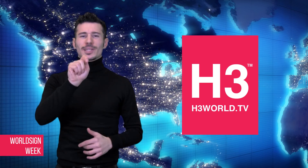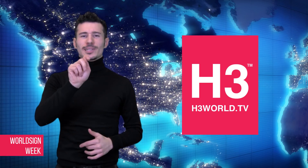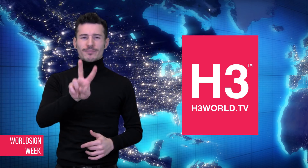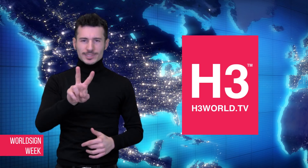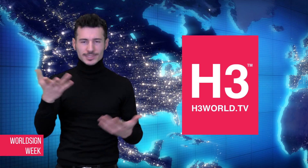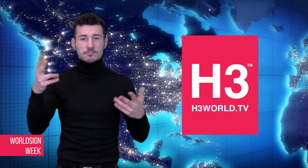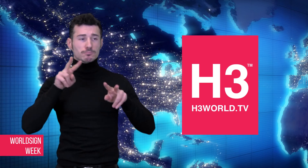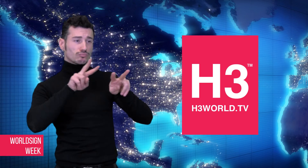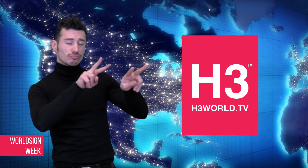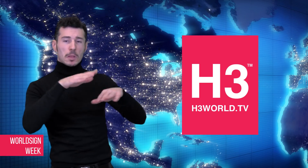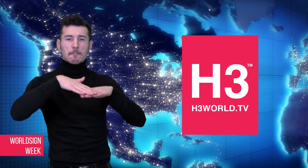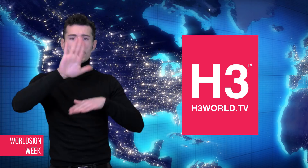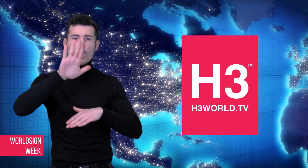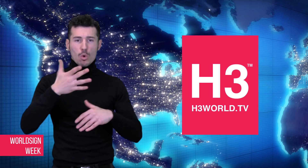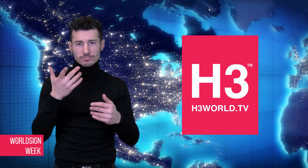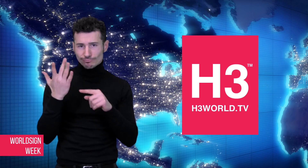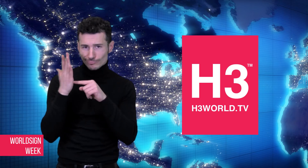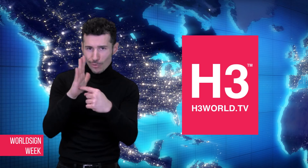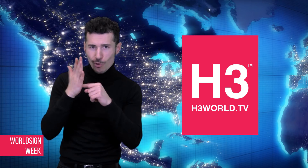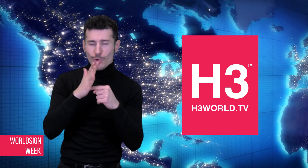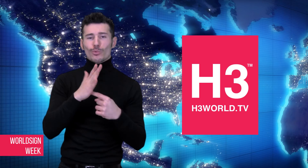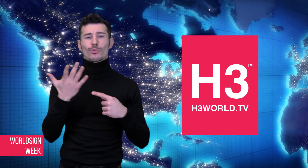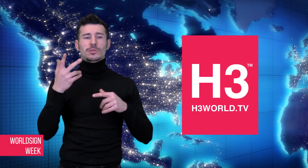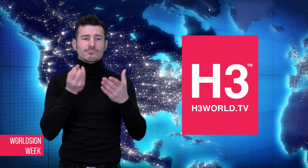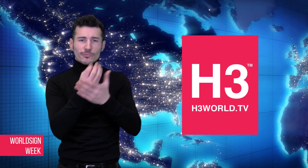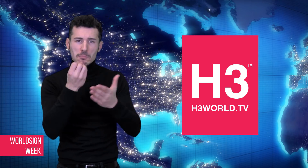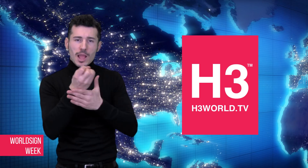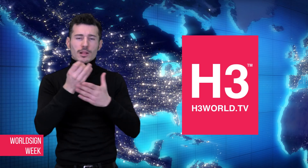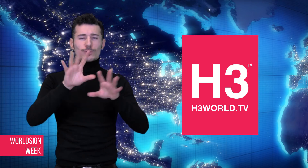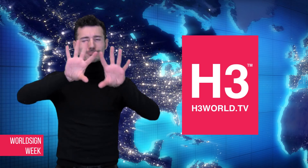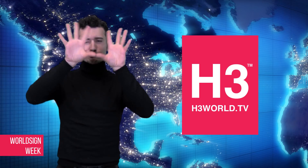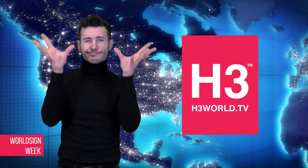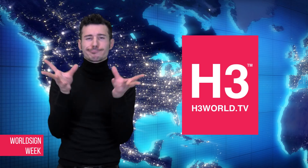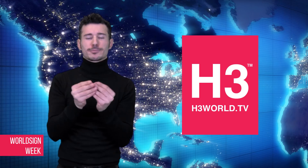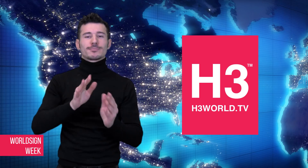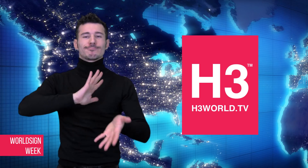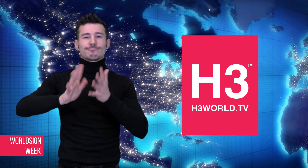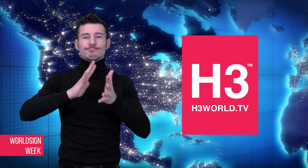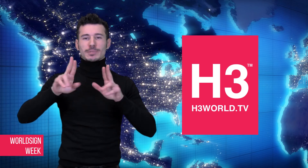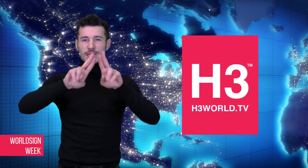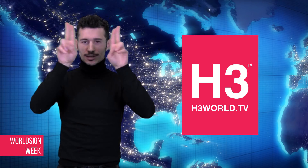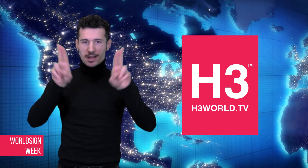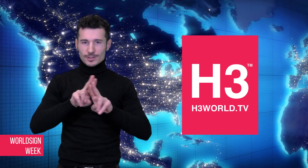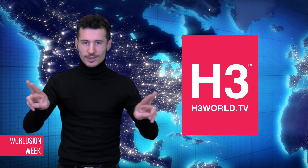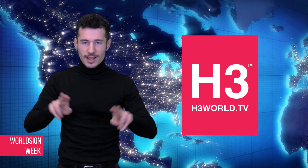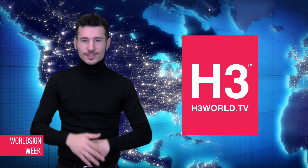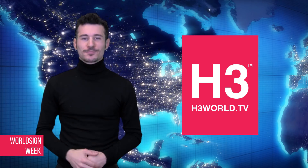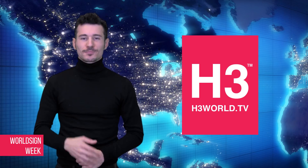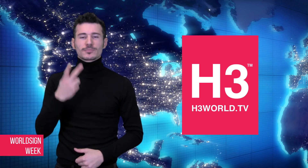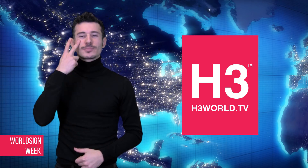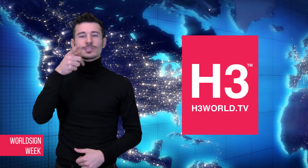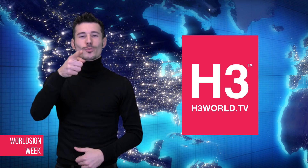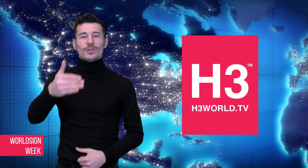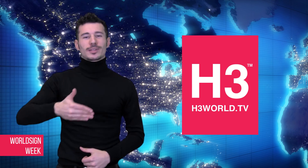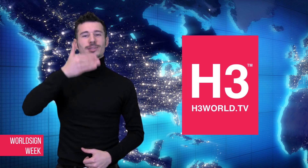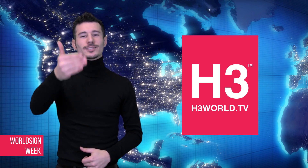Week, visit H3WORLD.TV for more shows, all in International Sign.